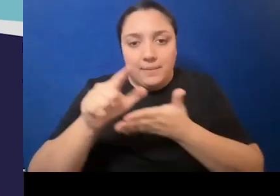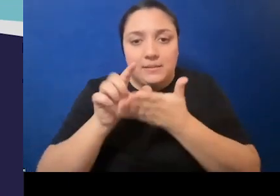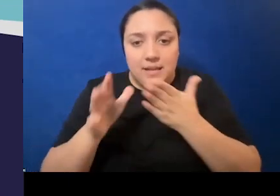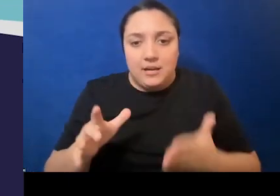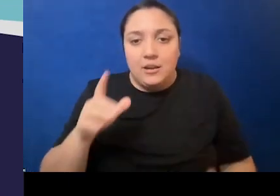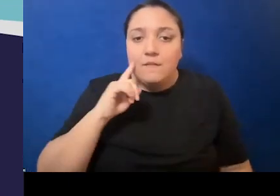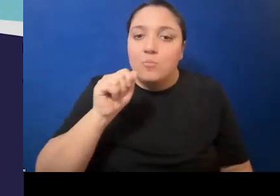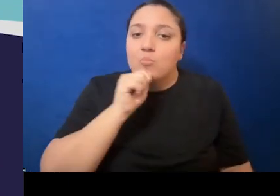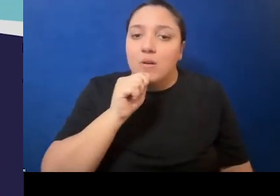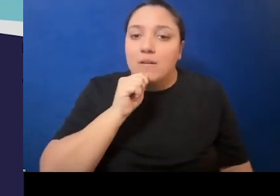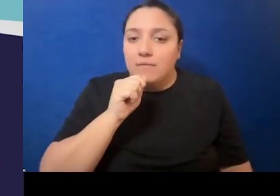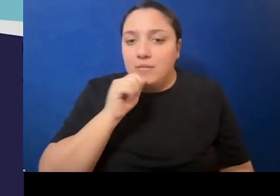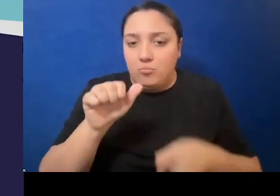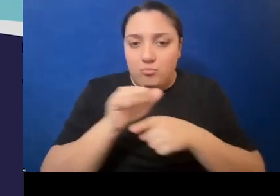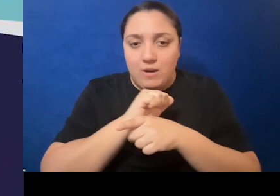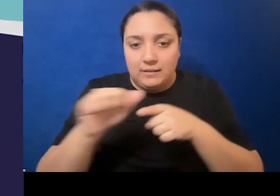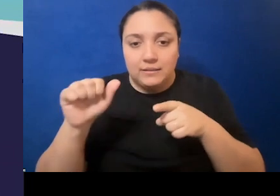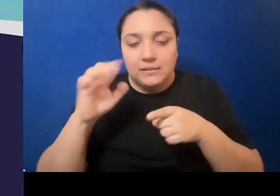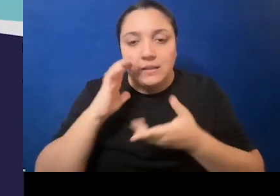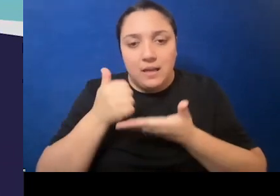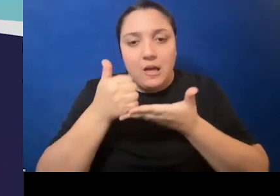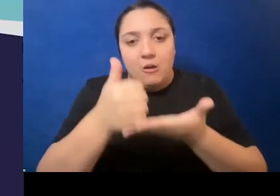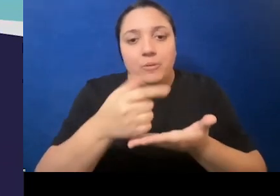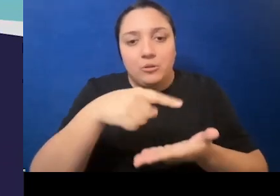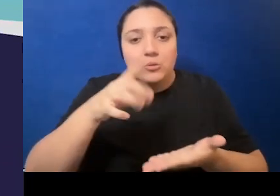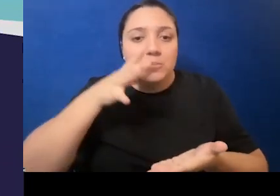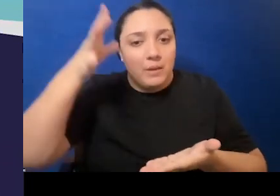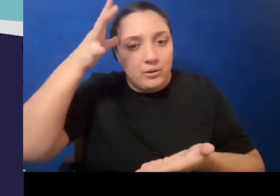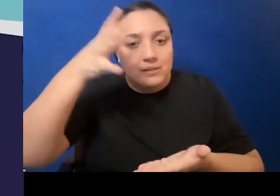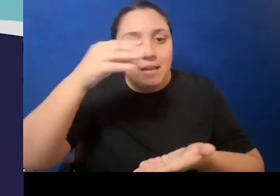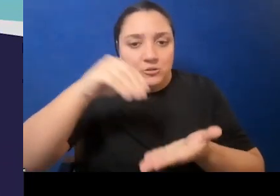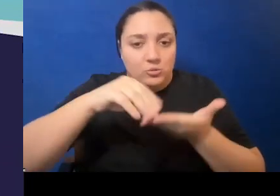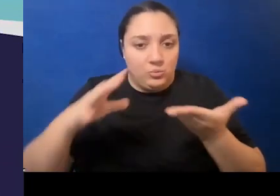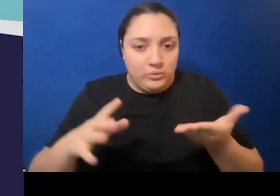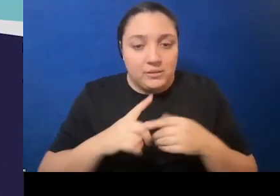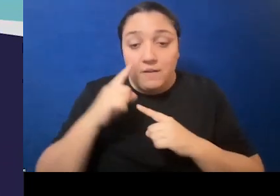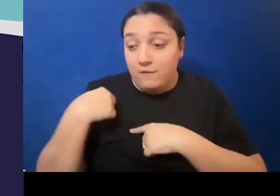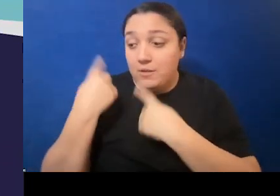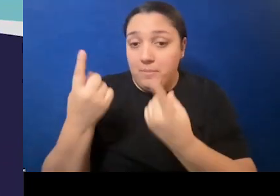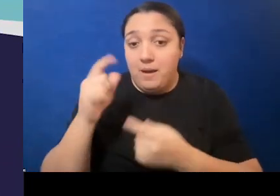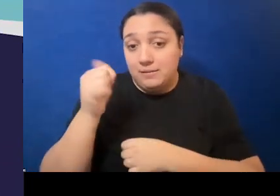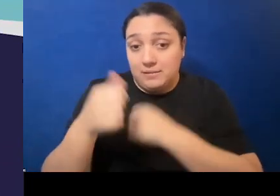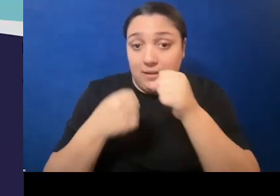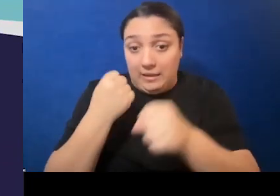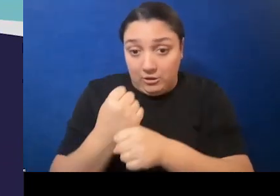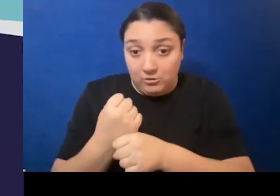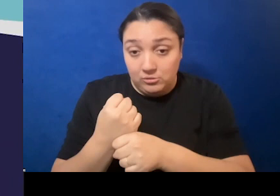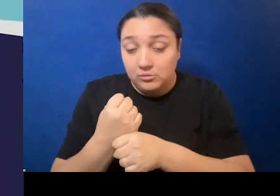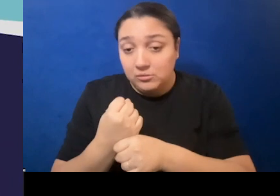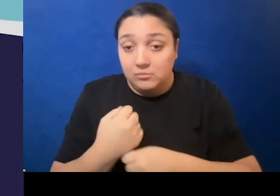I AM AN ATTORNEY IN PRIVATE PRACTICE AND REPRESENTING THE PARENTS ON BEHALF OF THE STUDENTS AND THE STUDENTS. IN THE PAST DECADE, EVEN A